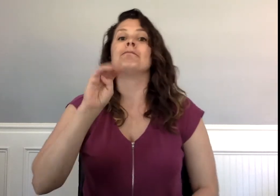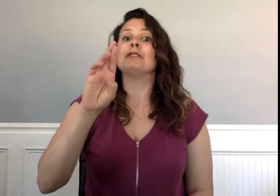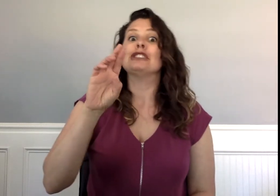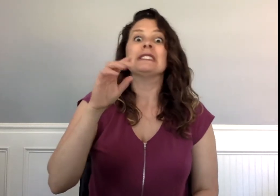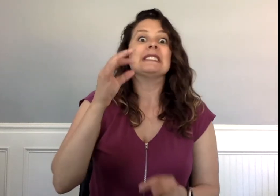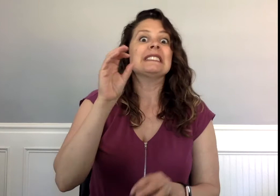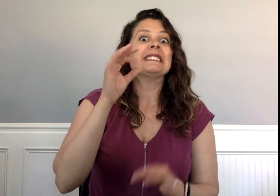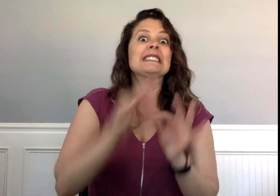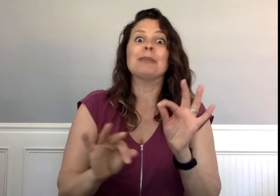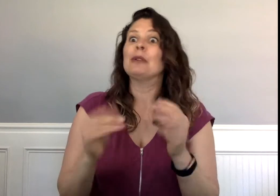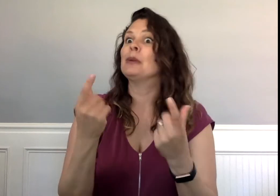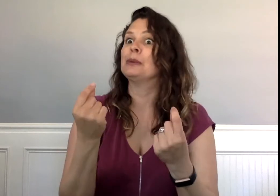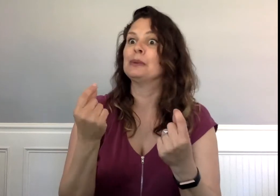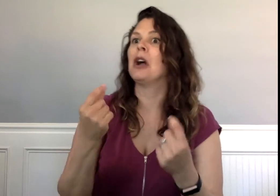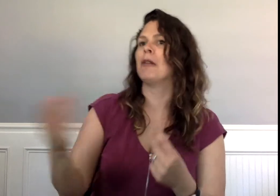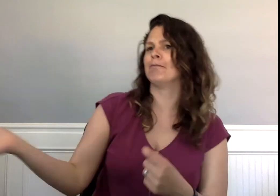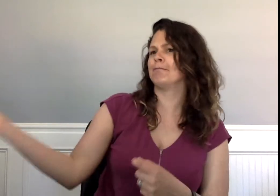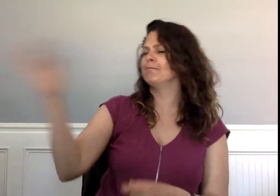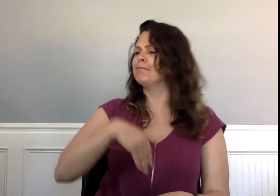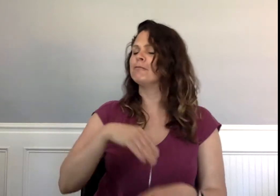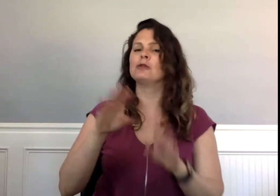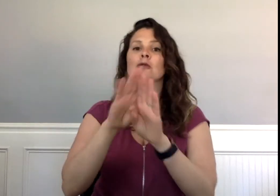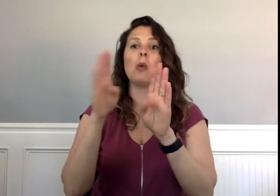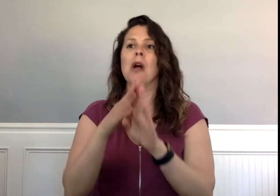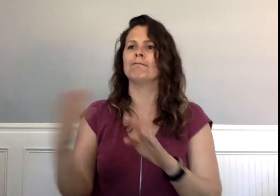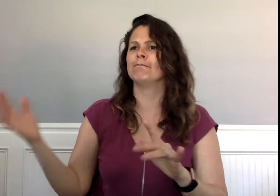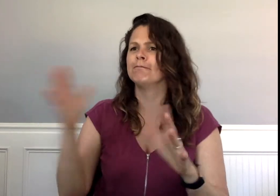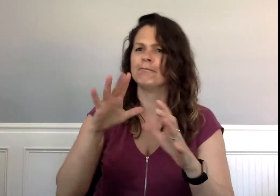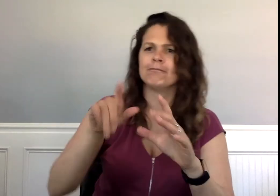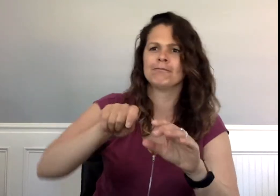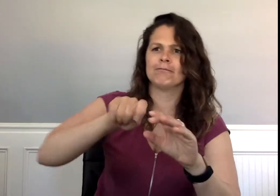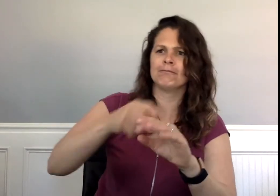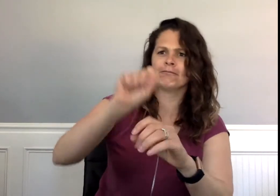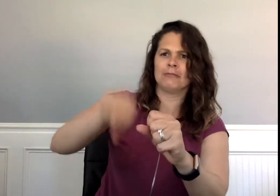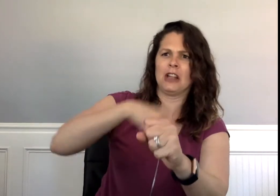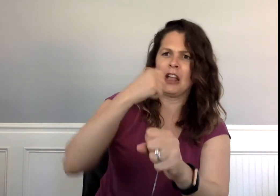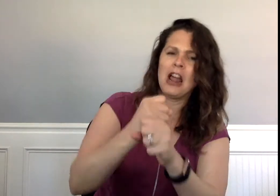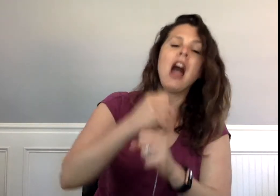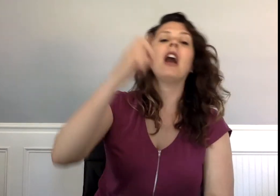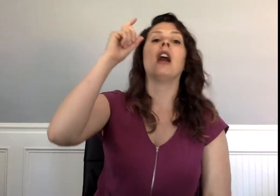Mr. Simple locked the door.